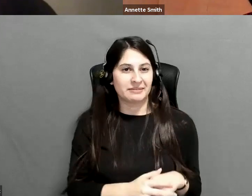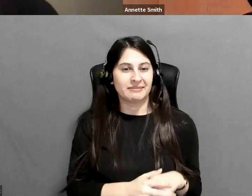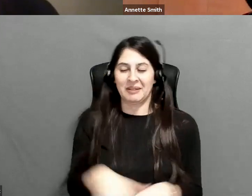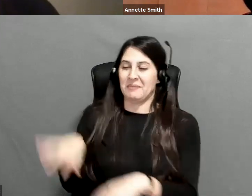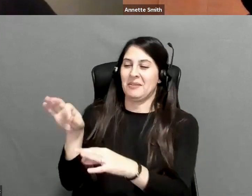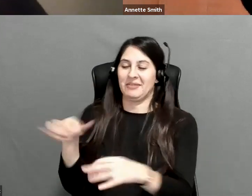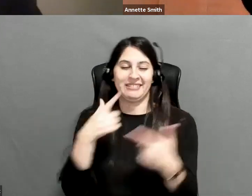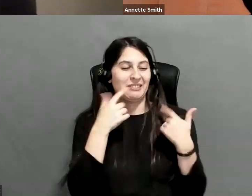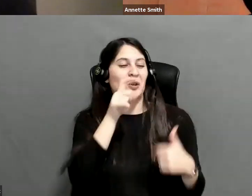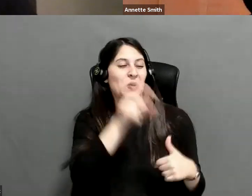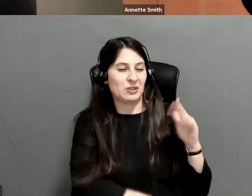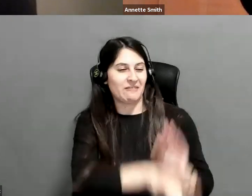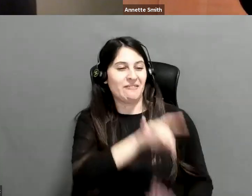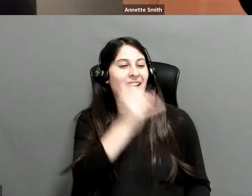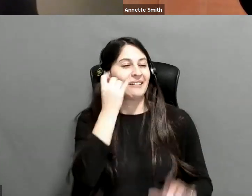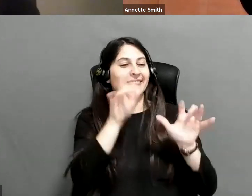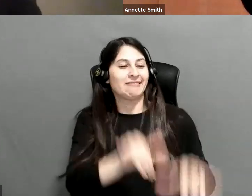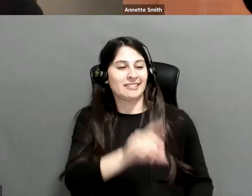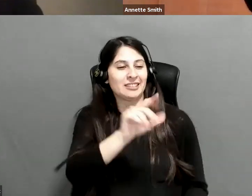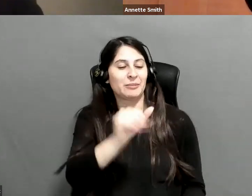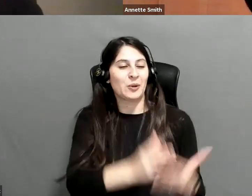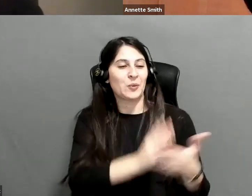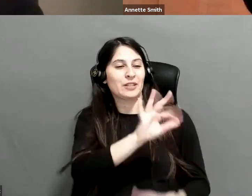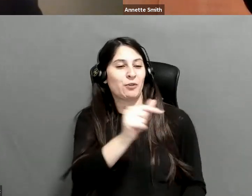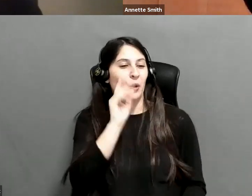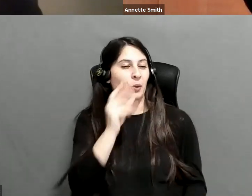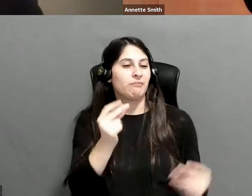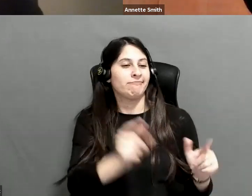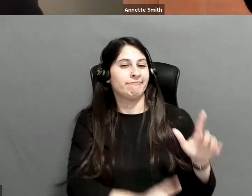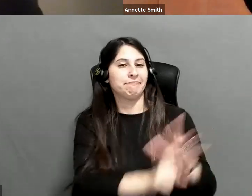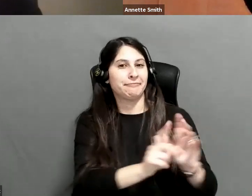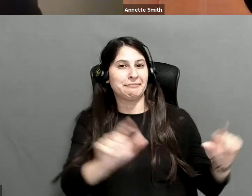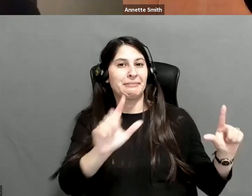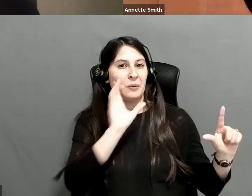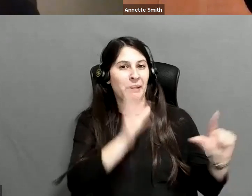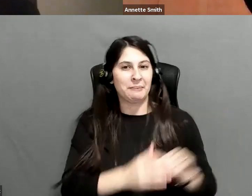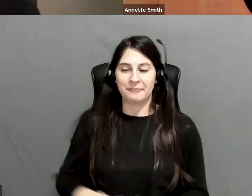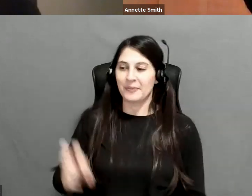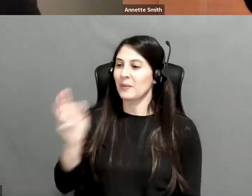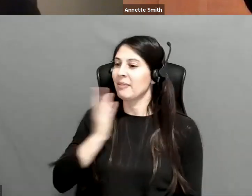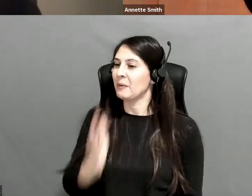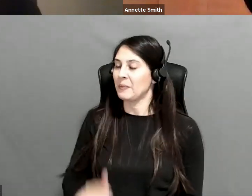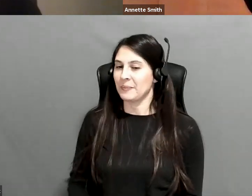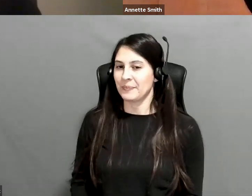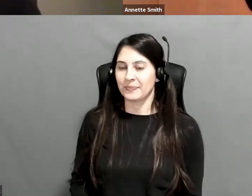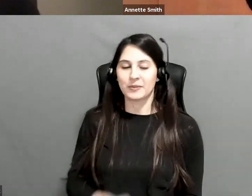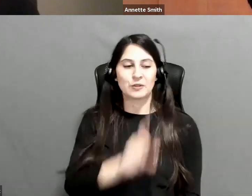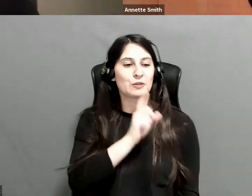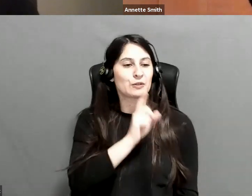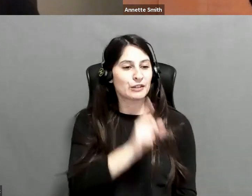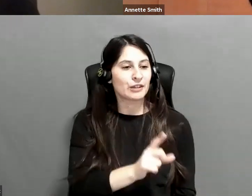okay. It's disability rights Florida dot org. So you should find it. If you just type in disability rights